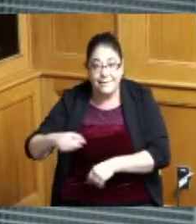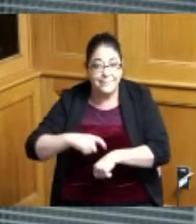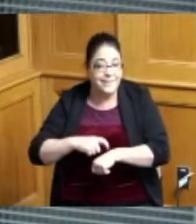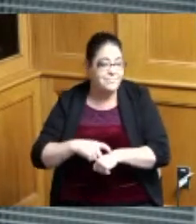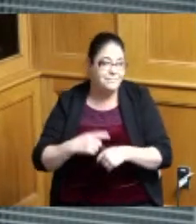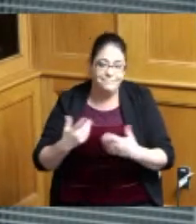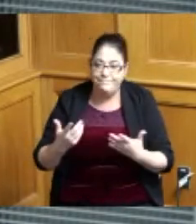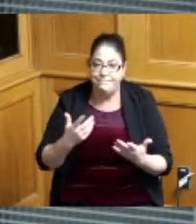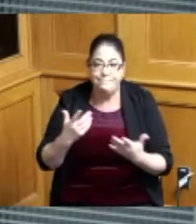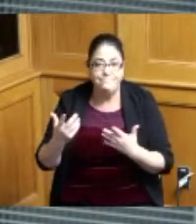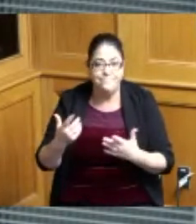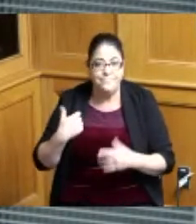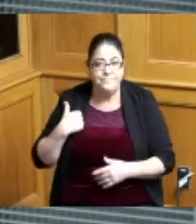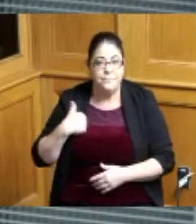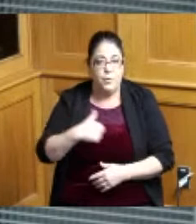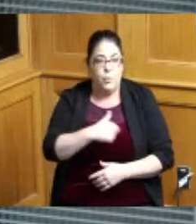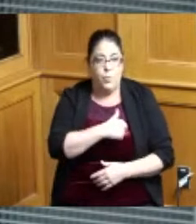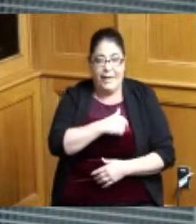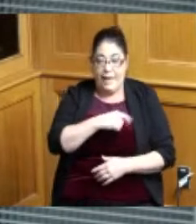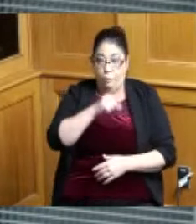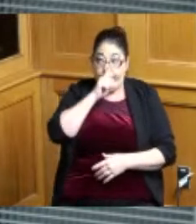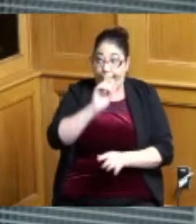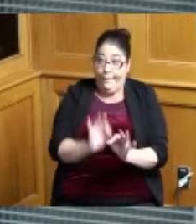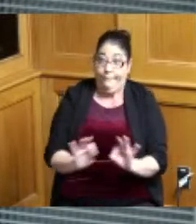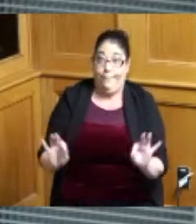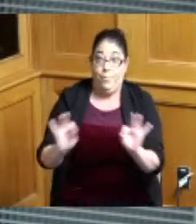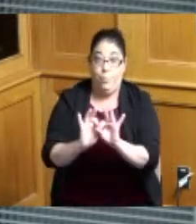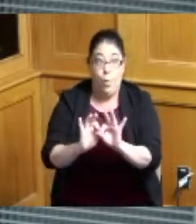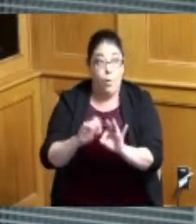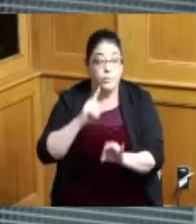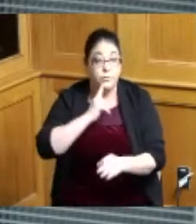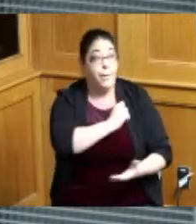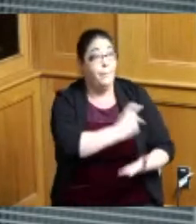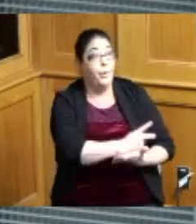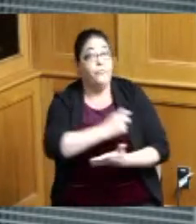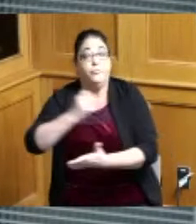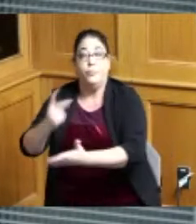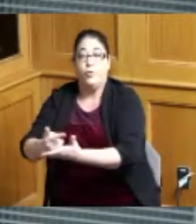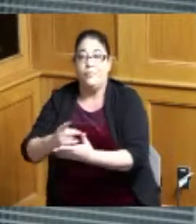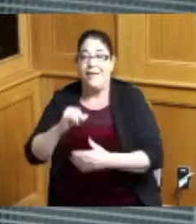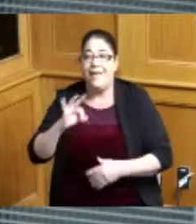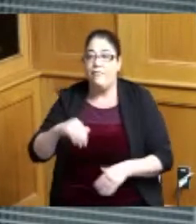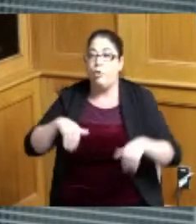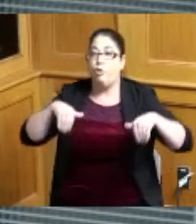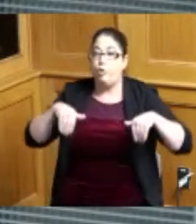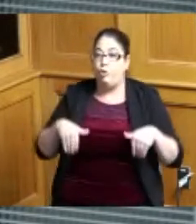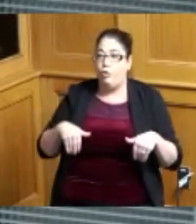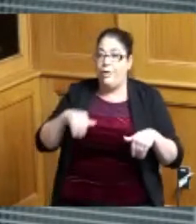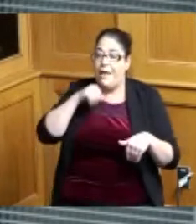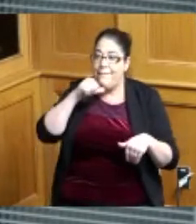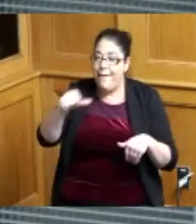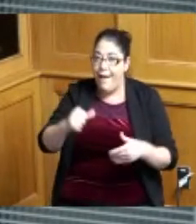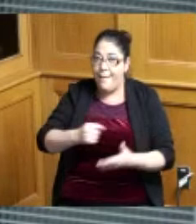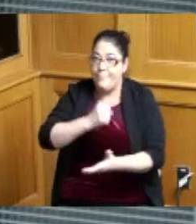the county's approval matters I think if it if you don't act when it meets a certain time deadline it